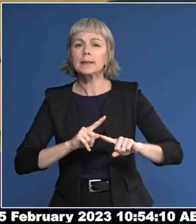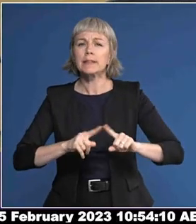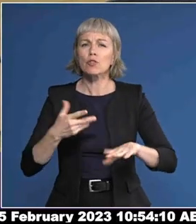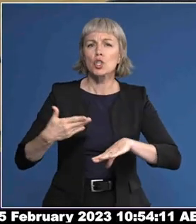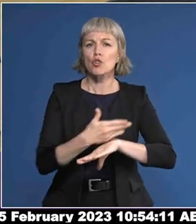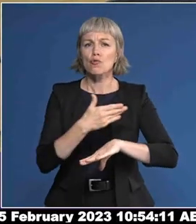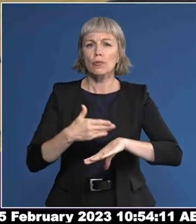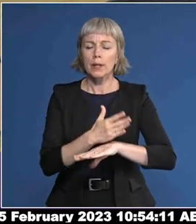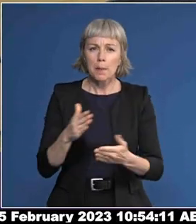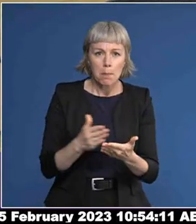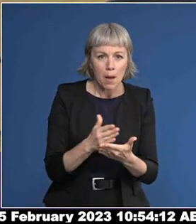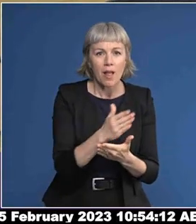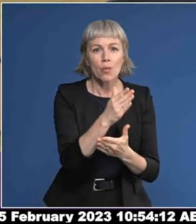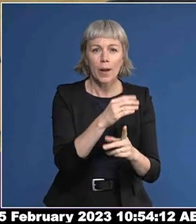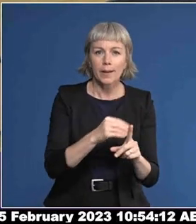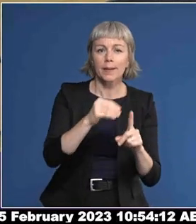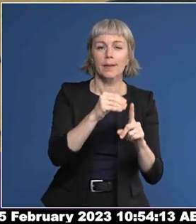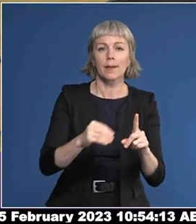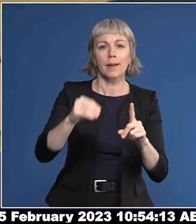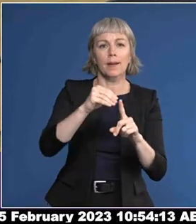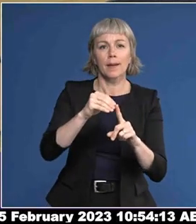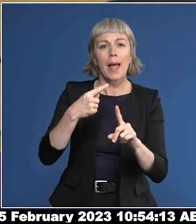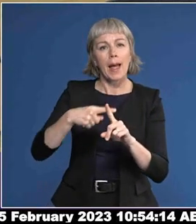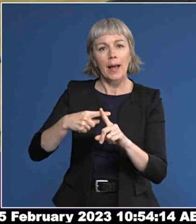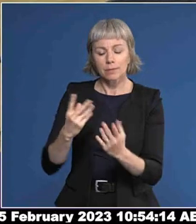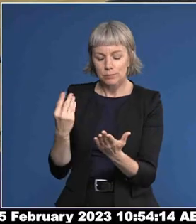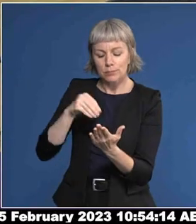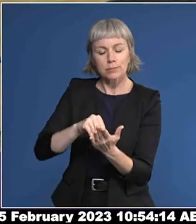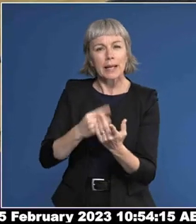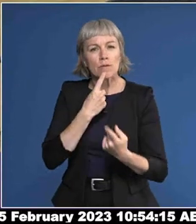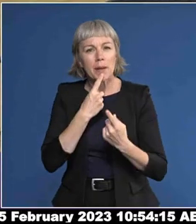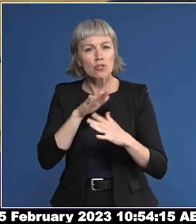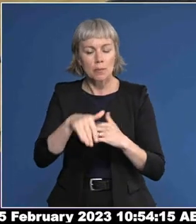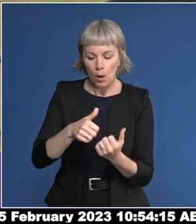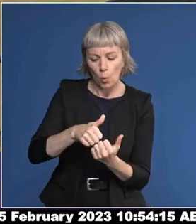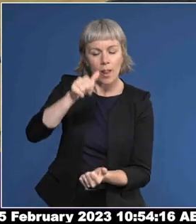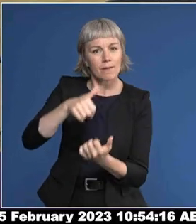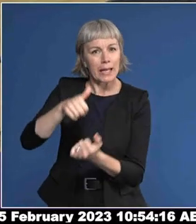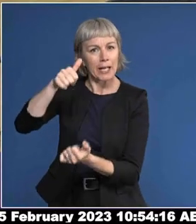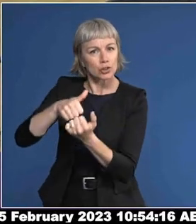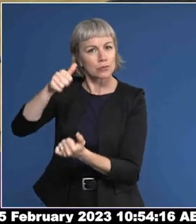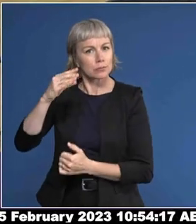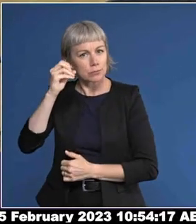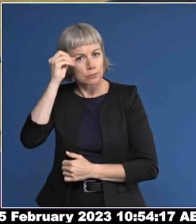qualification pathways and to develop internal learning and development employees